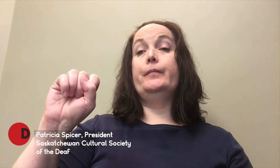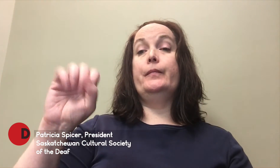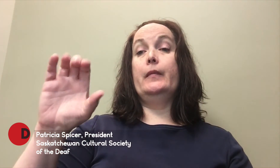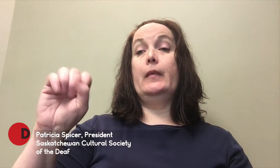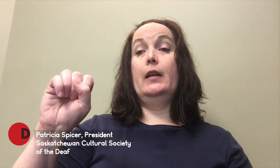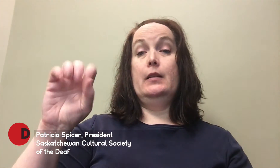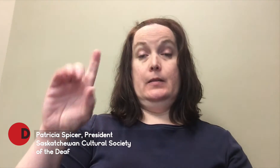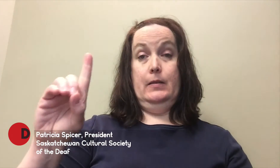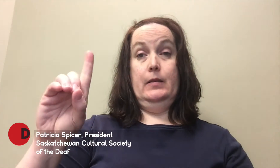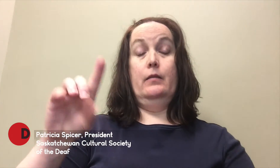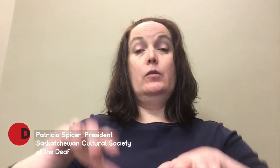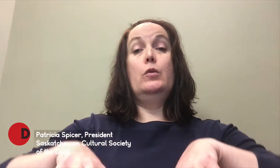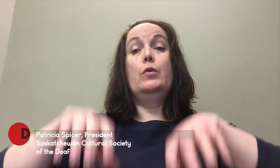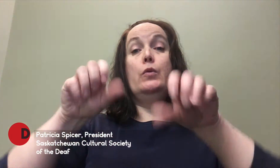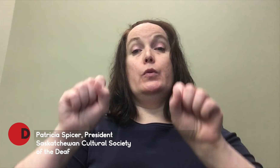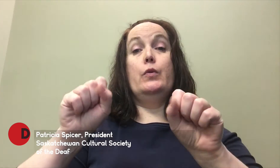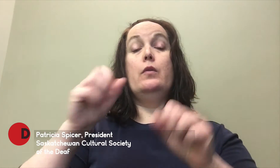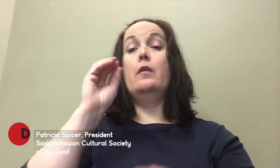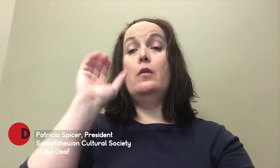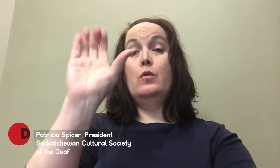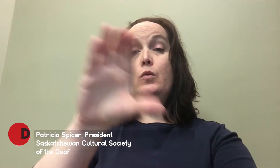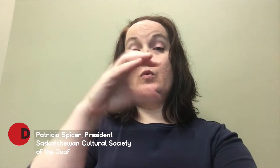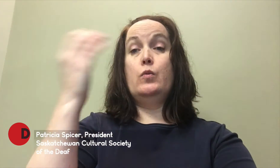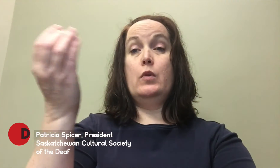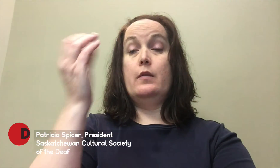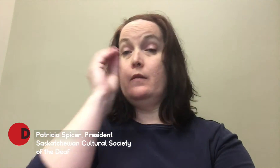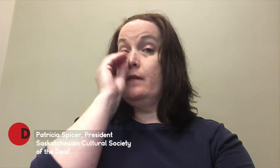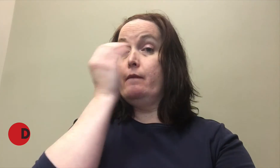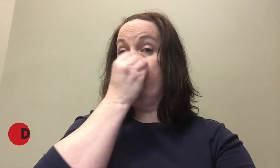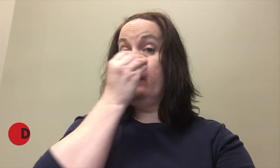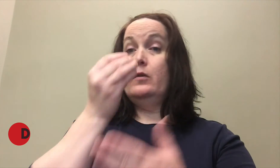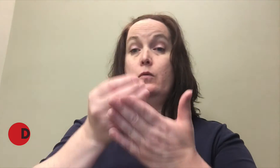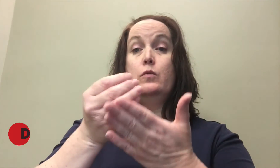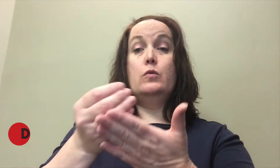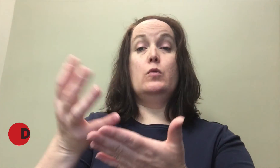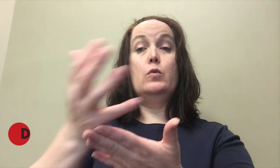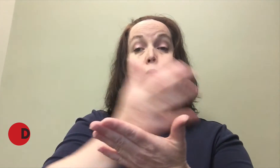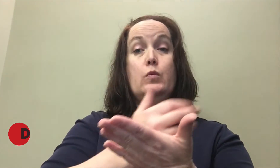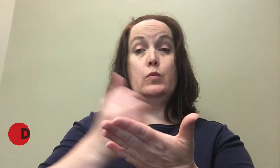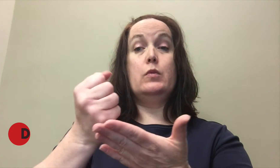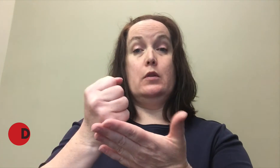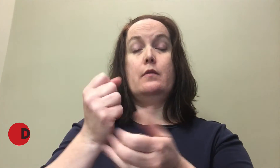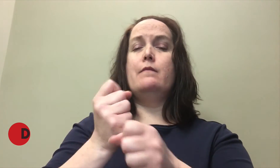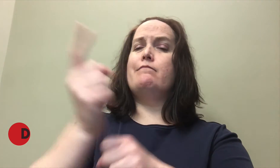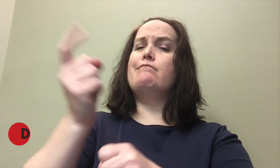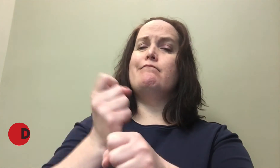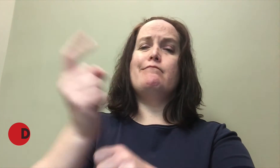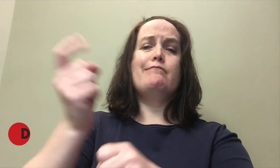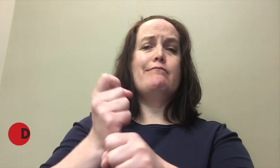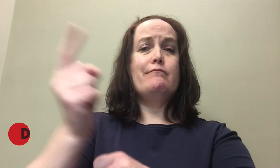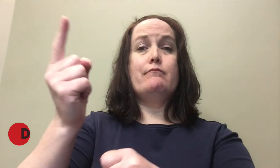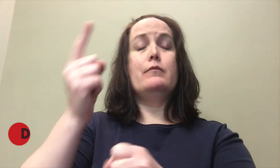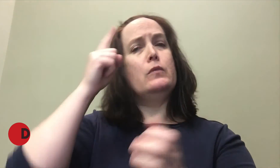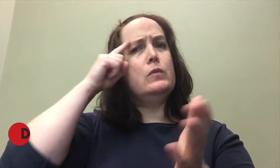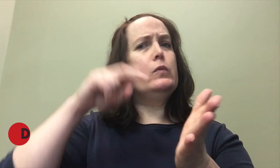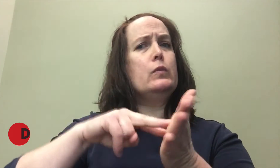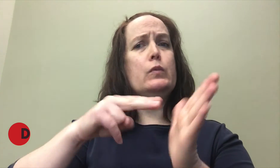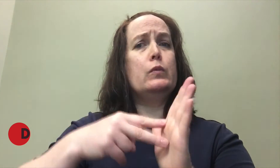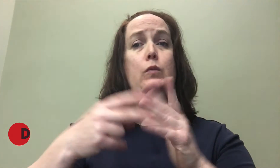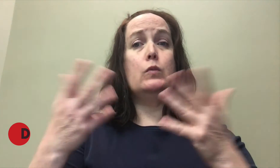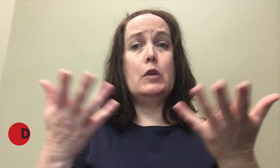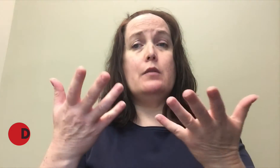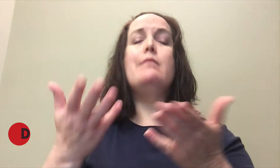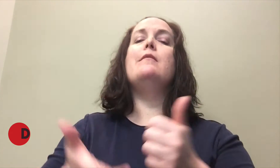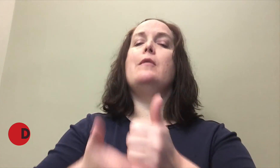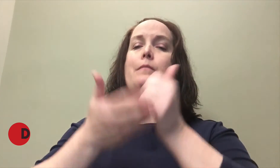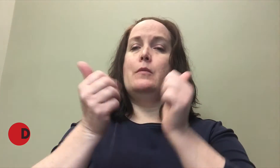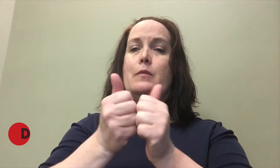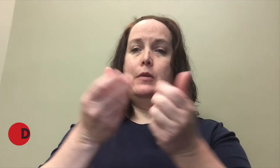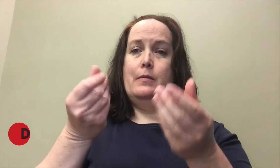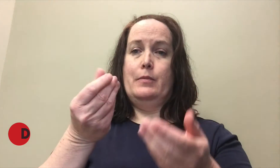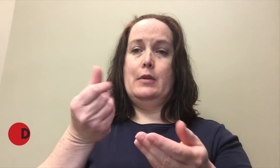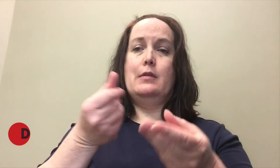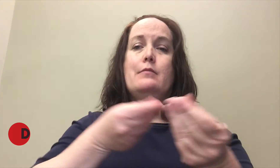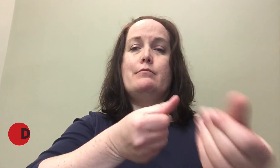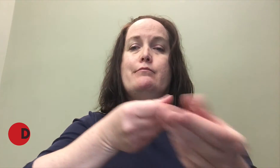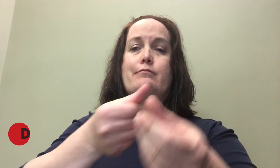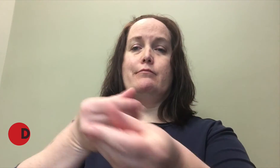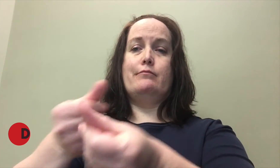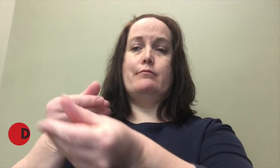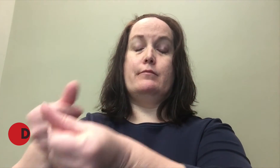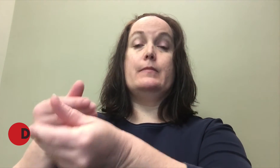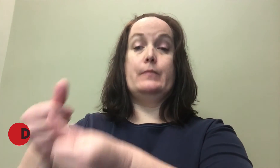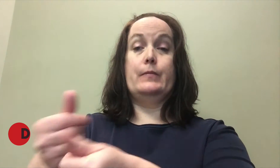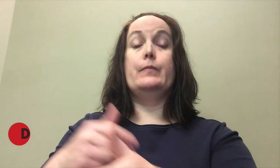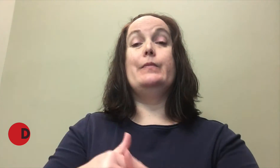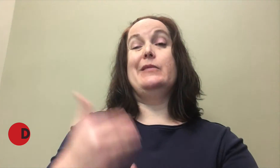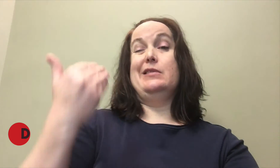SCSD hosts its Christmas Flower Fundraiser every year to help with expenses.